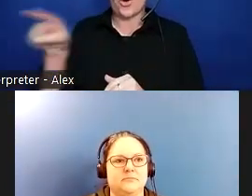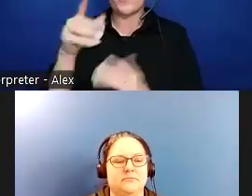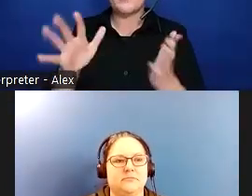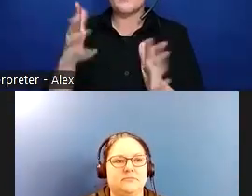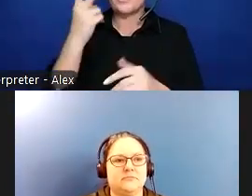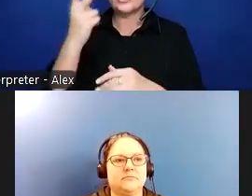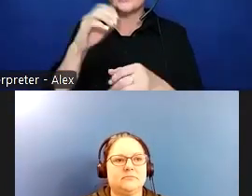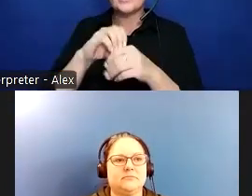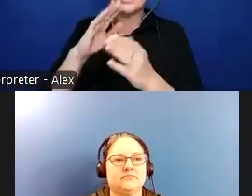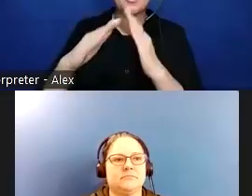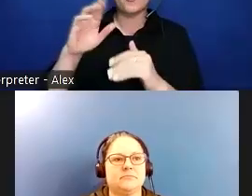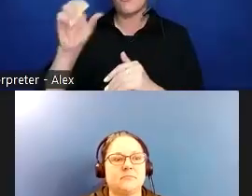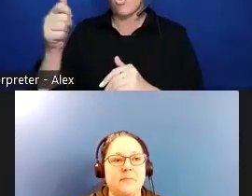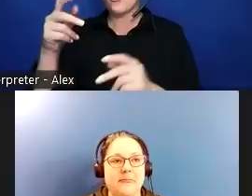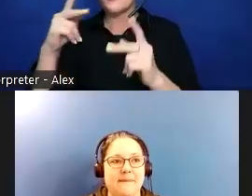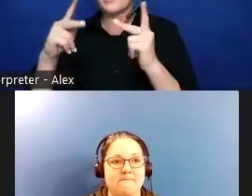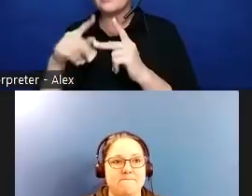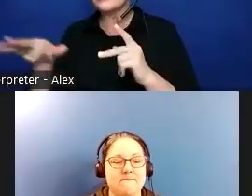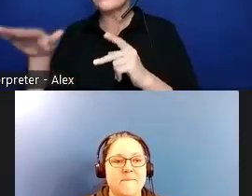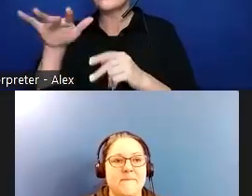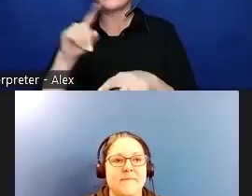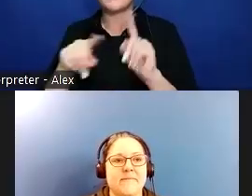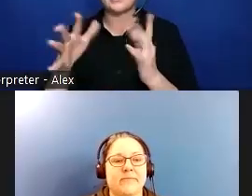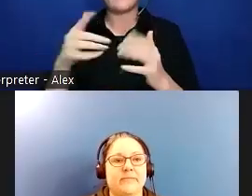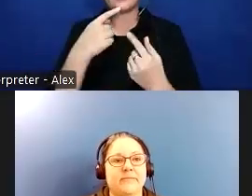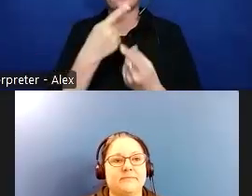you those are the patients that we see. They're well, they're they're doing well from a mental